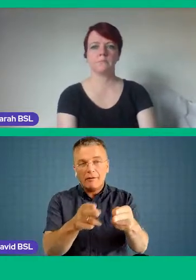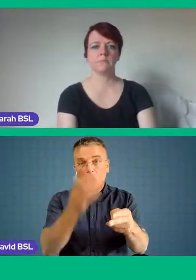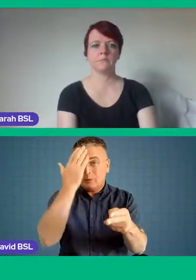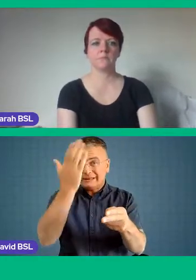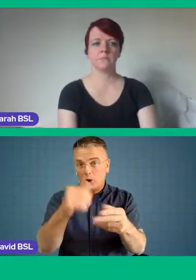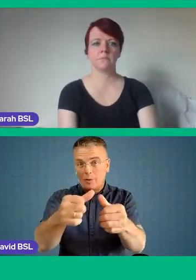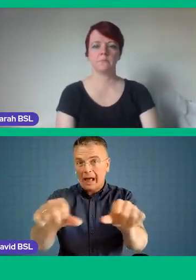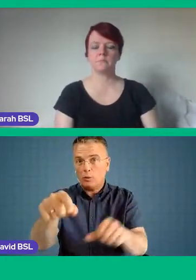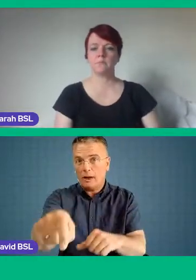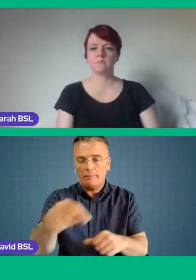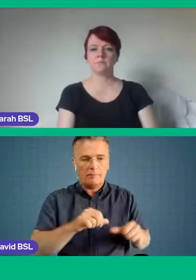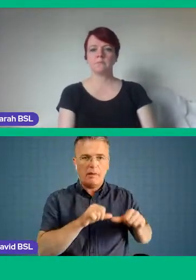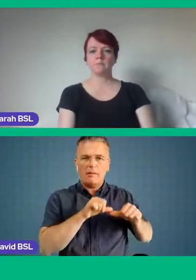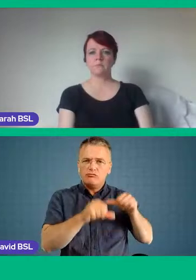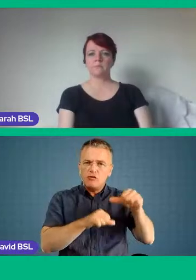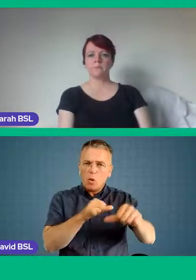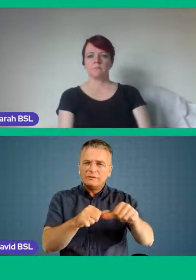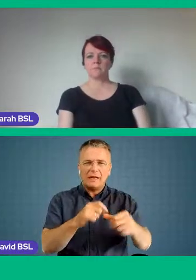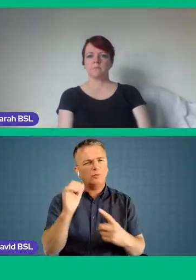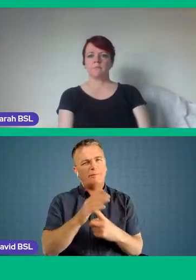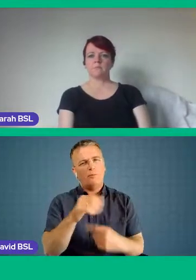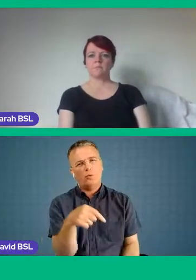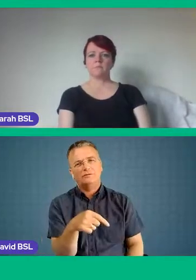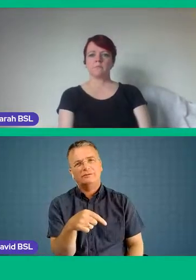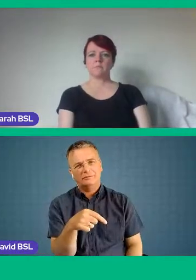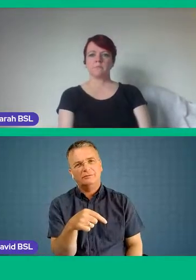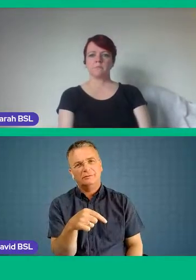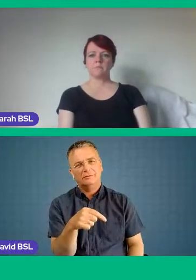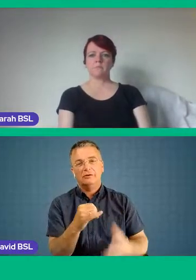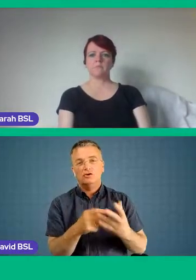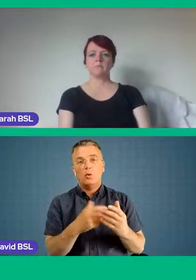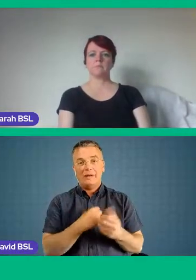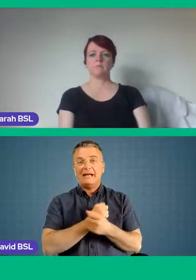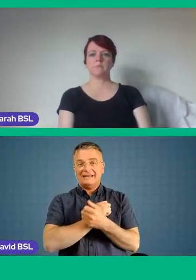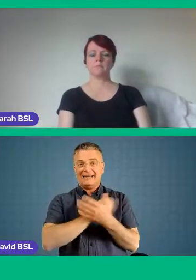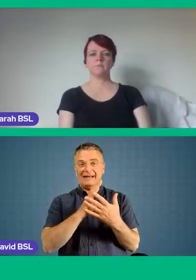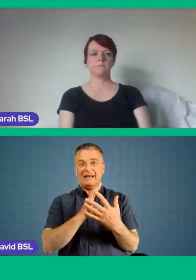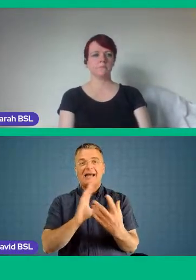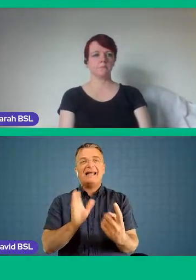sure on our pathway, we weren't sure on the outcome, the process was so important.